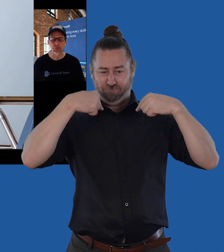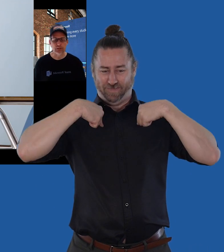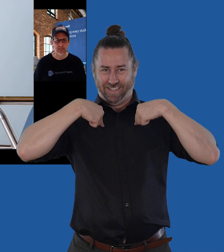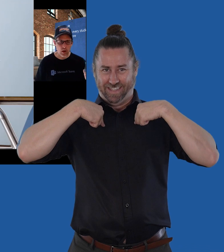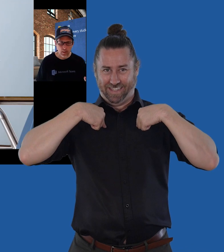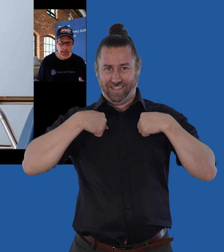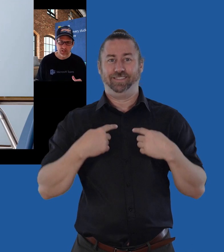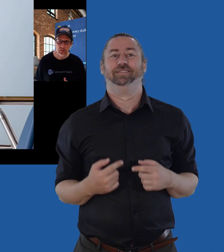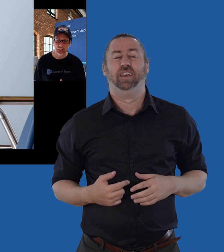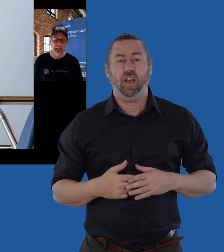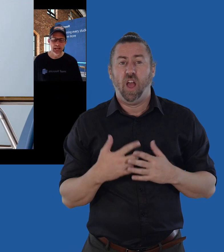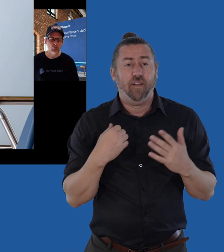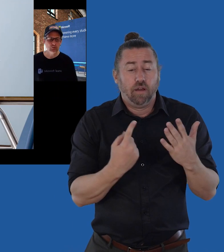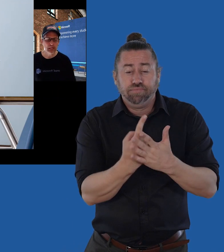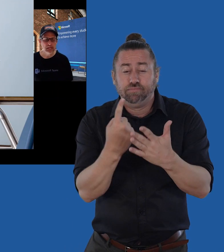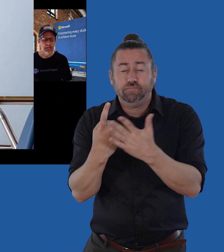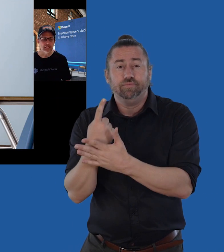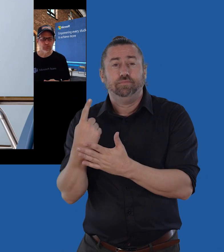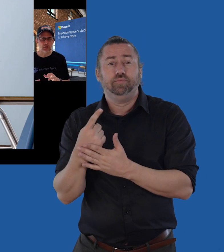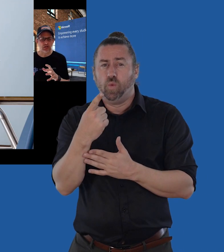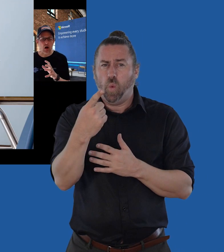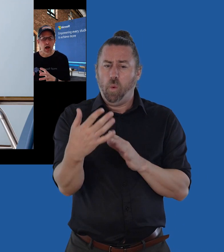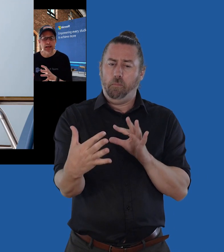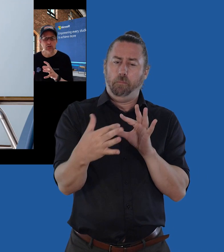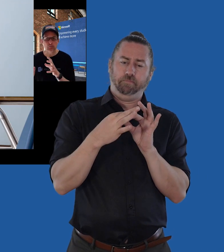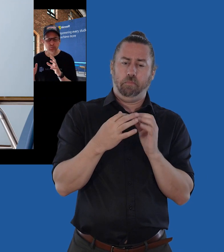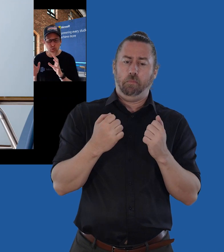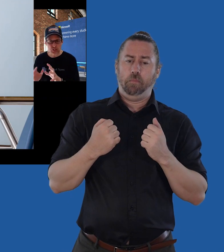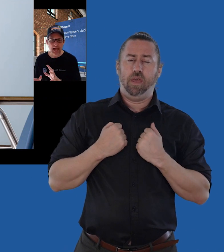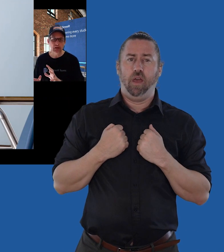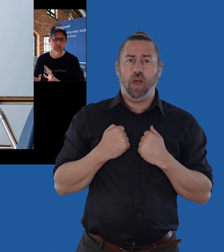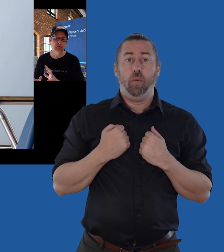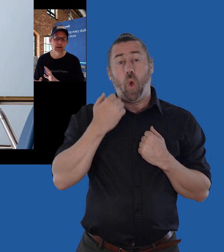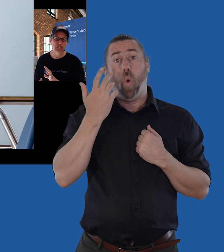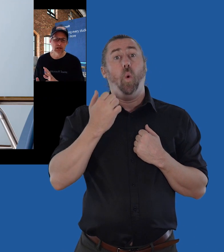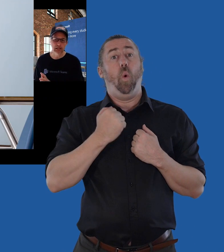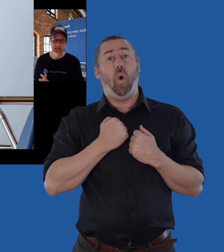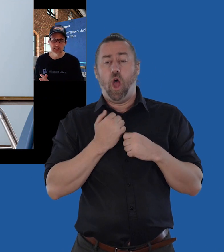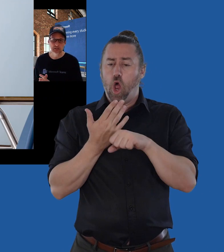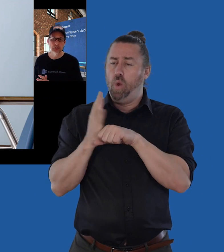The reason why I'm asking you to connect with me is because I push out information around accessibility,